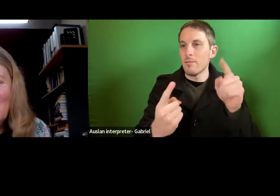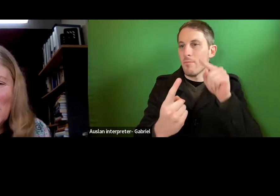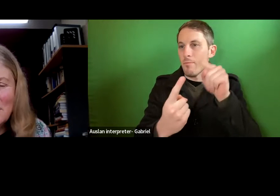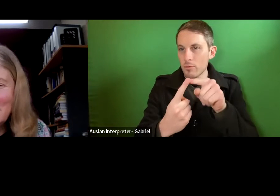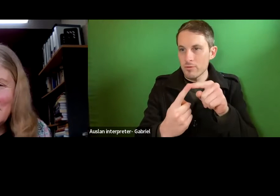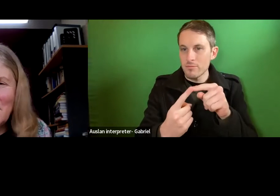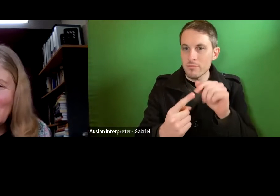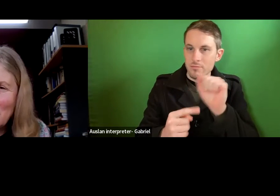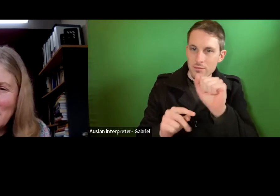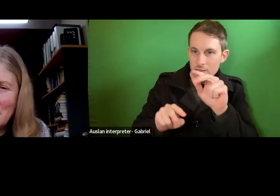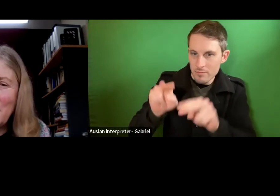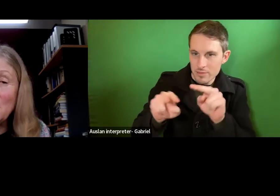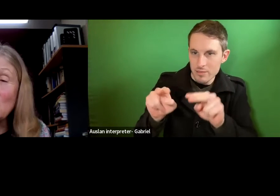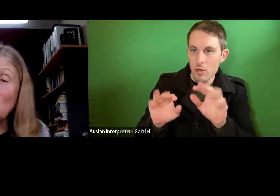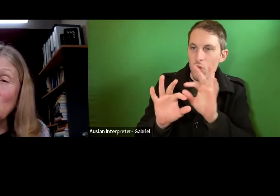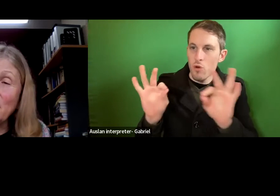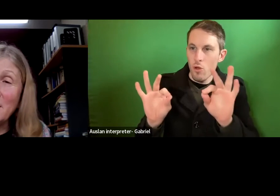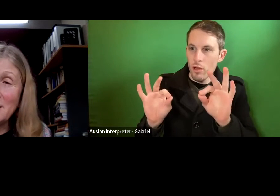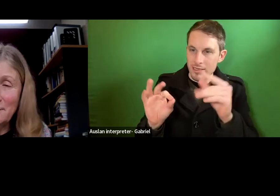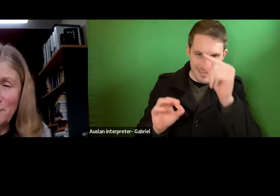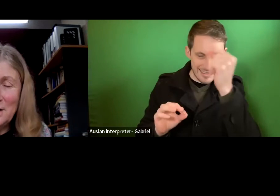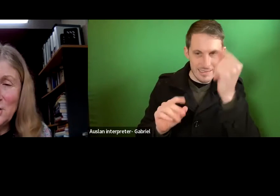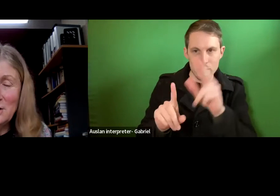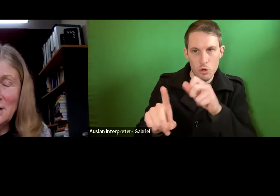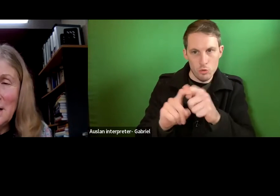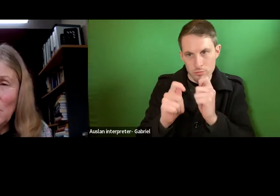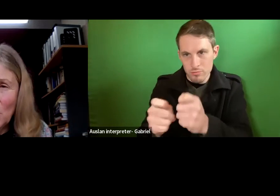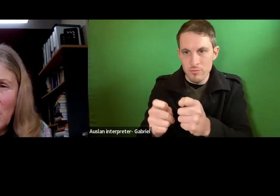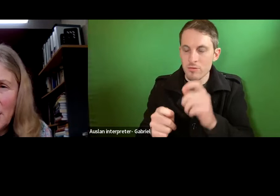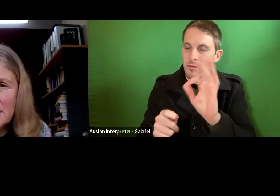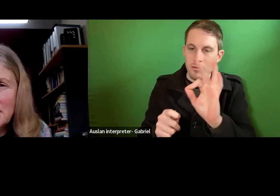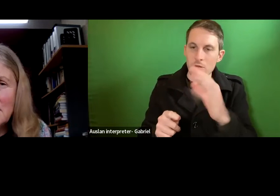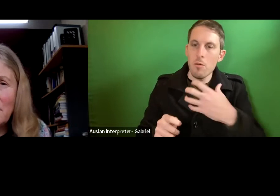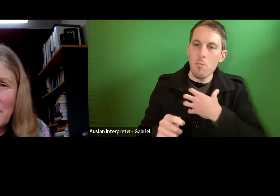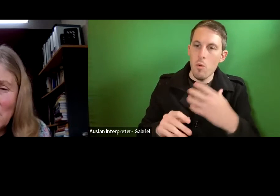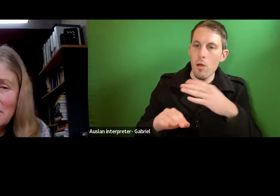not diagnosis, but to provide information that will guide intervention